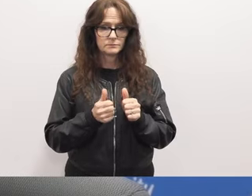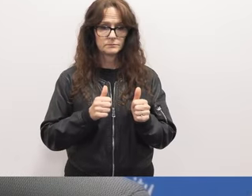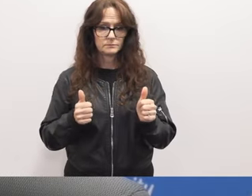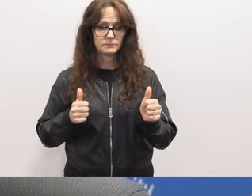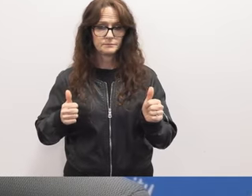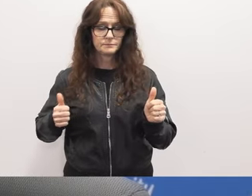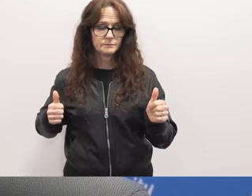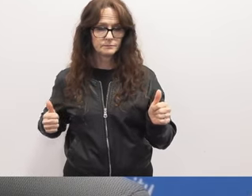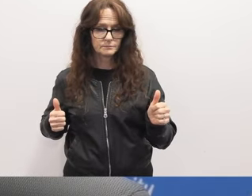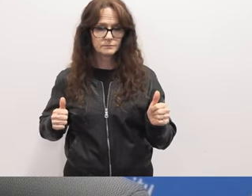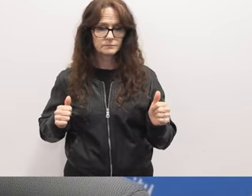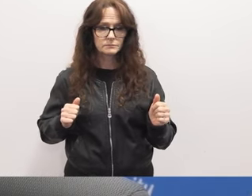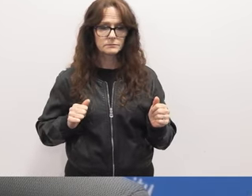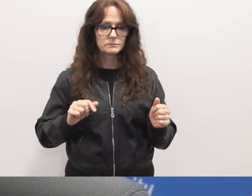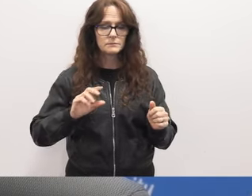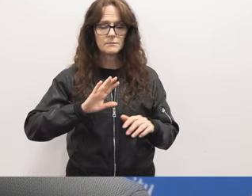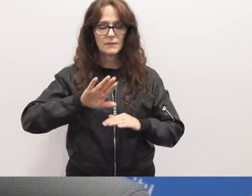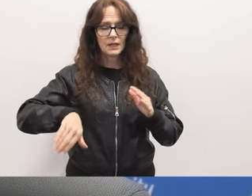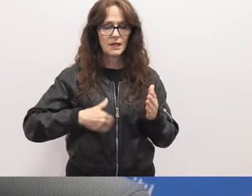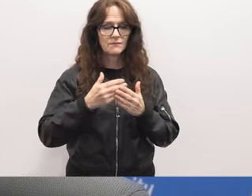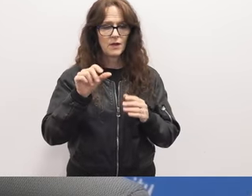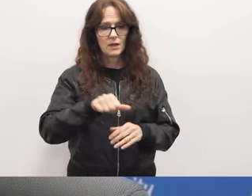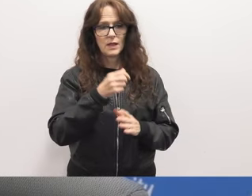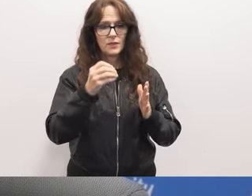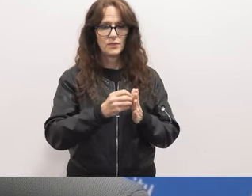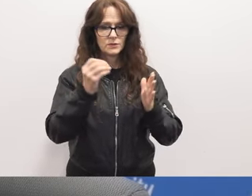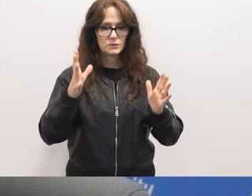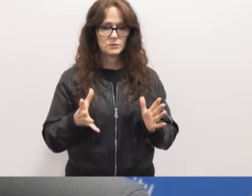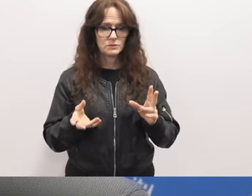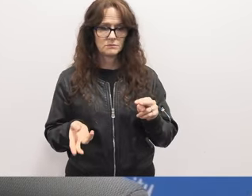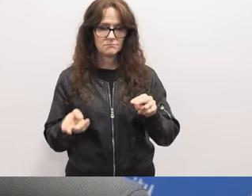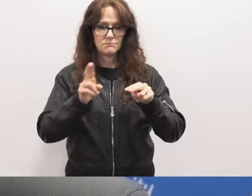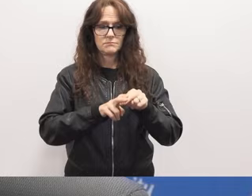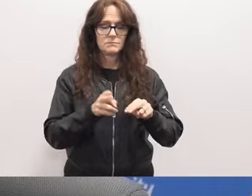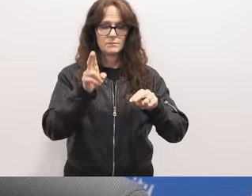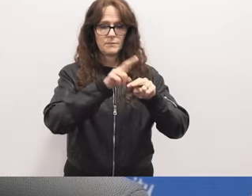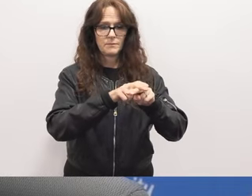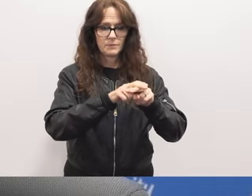if all other students gained or grew at a much faster rate,